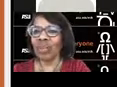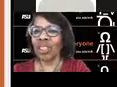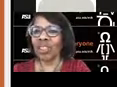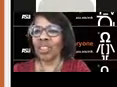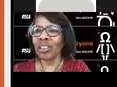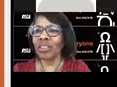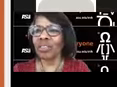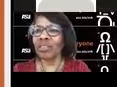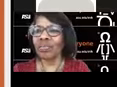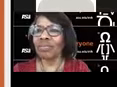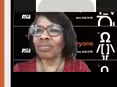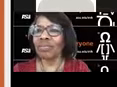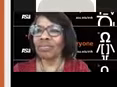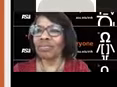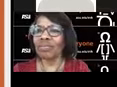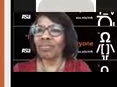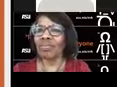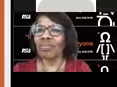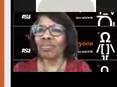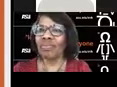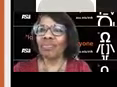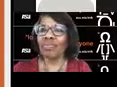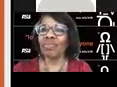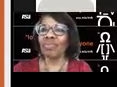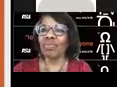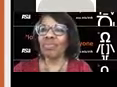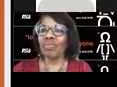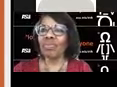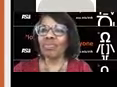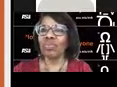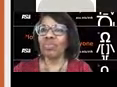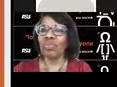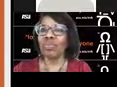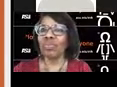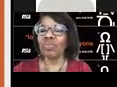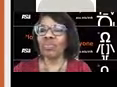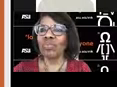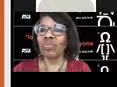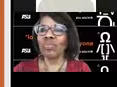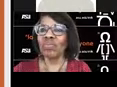how is this a US issue? And what is the US a relationship to the global conversation?